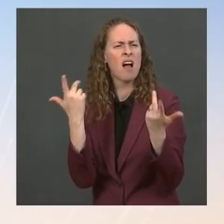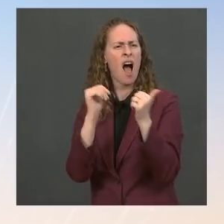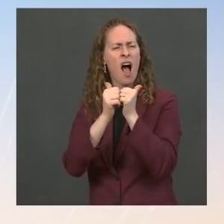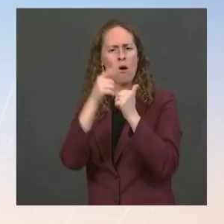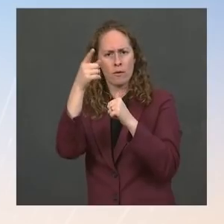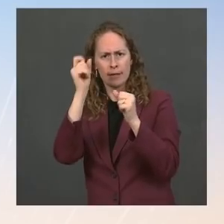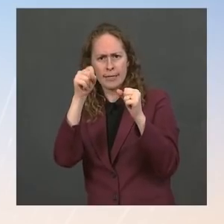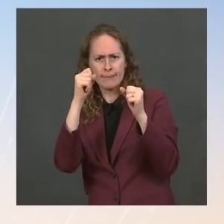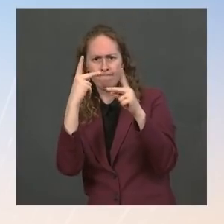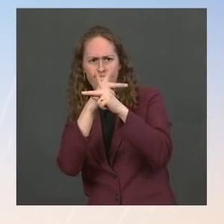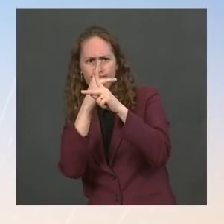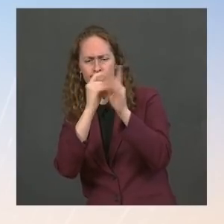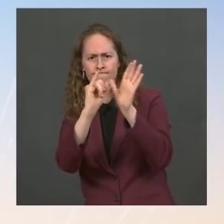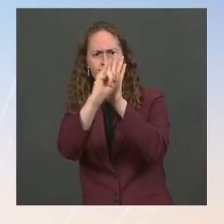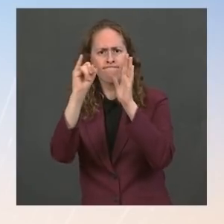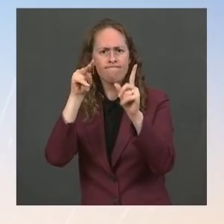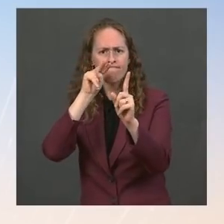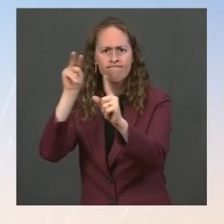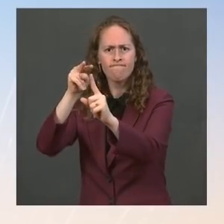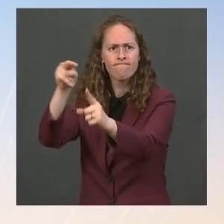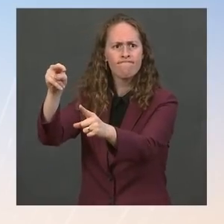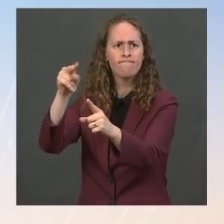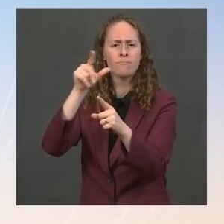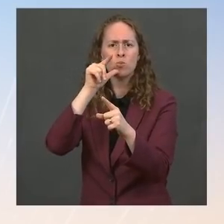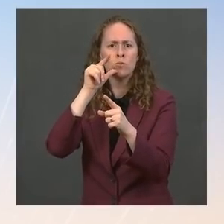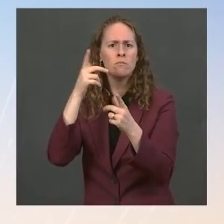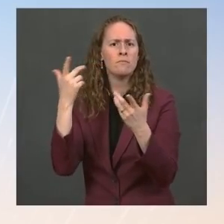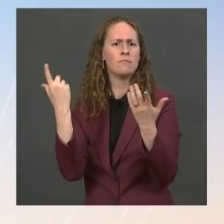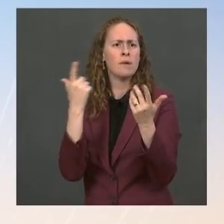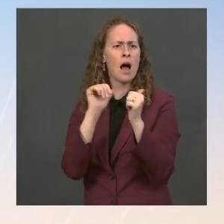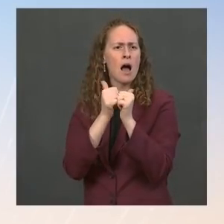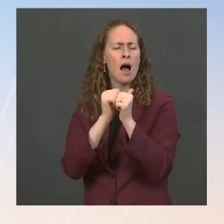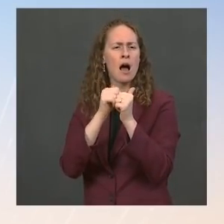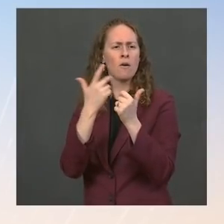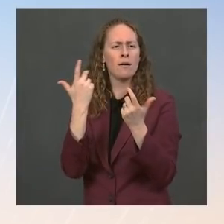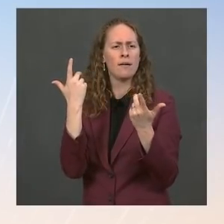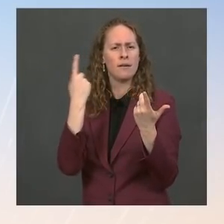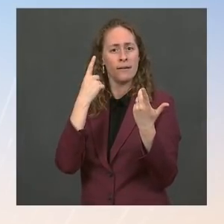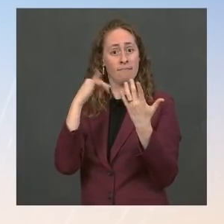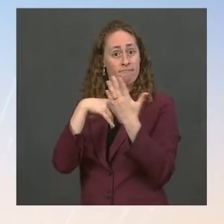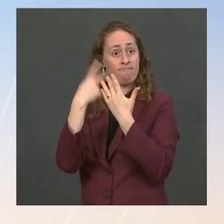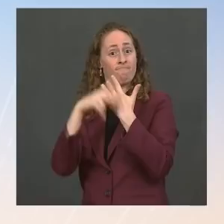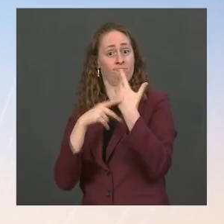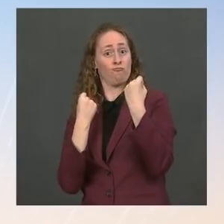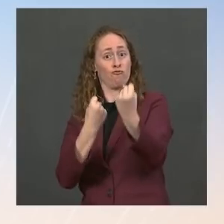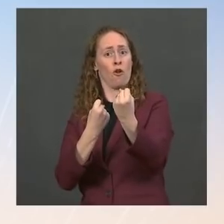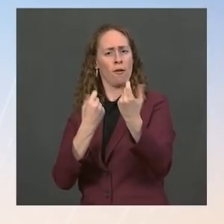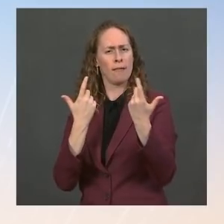Because that's not been something we've seen a really solid, robust effort in the U.S. on over the last year and a half.